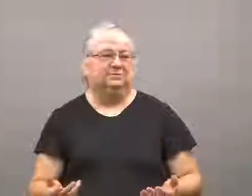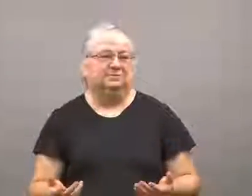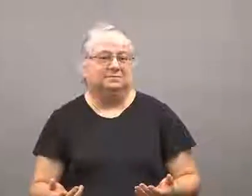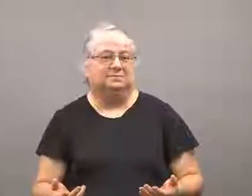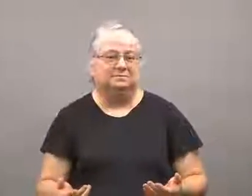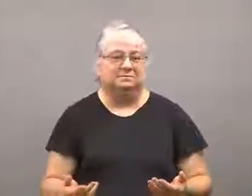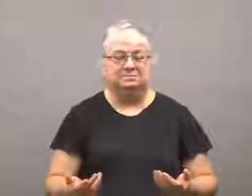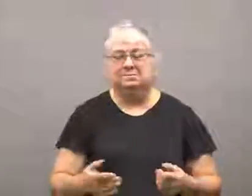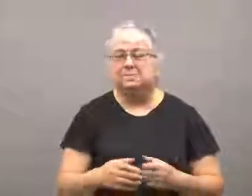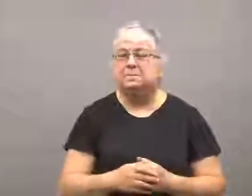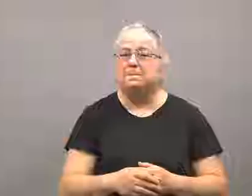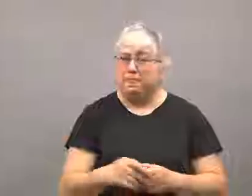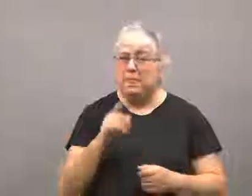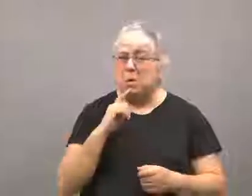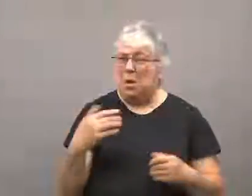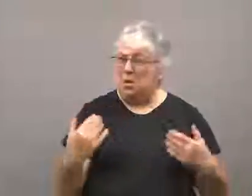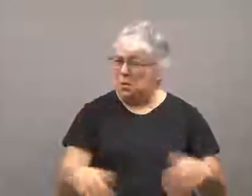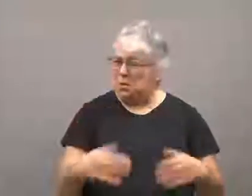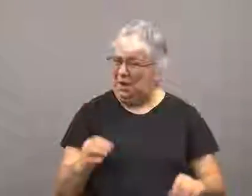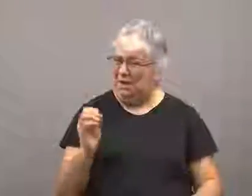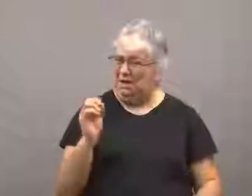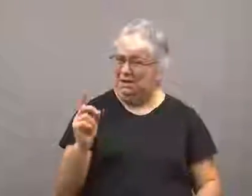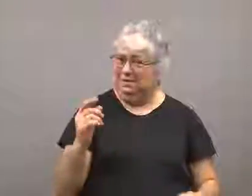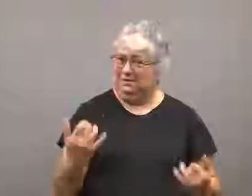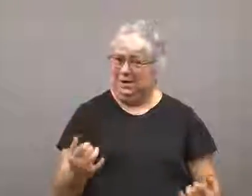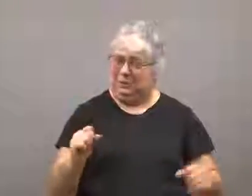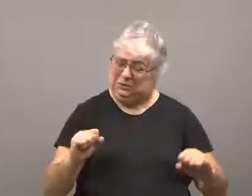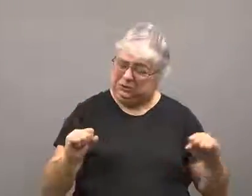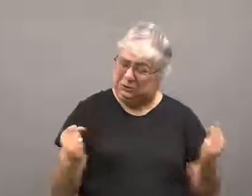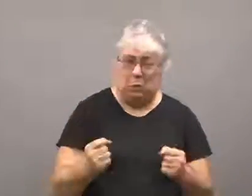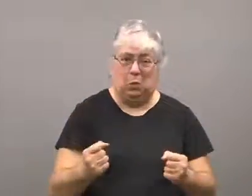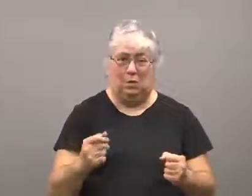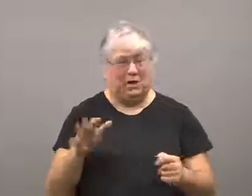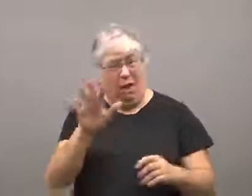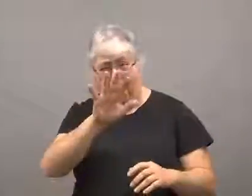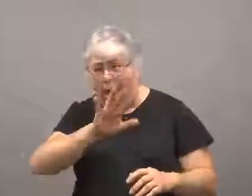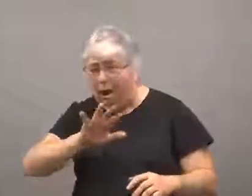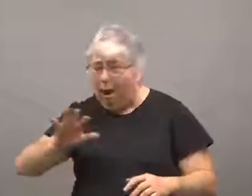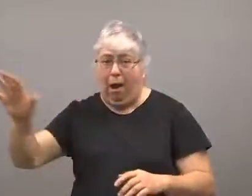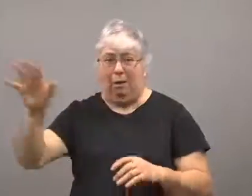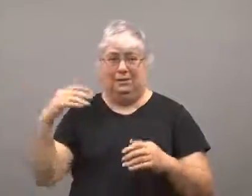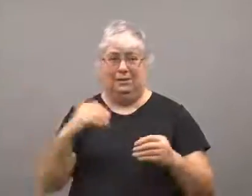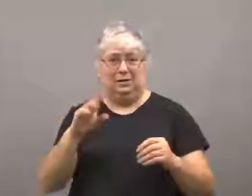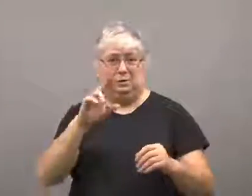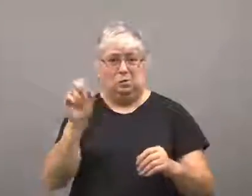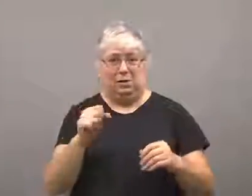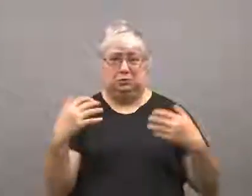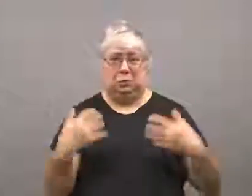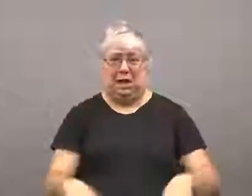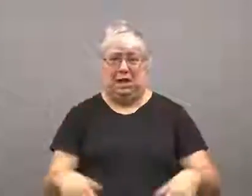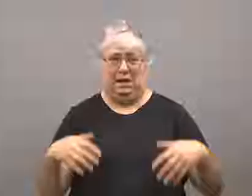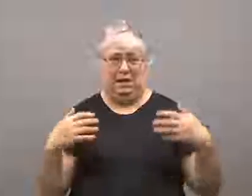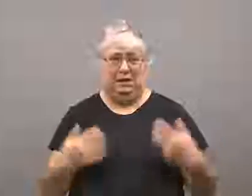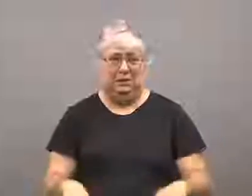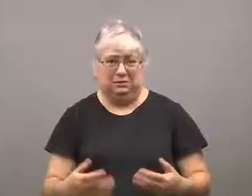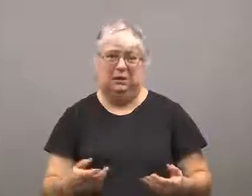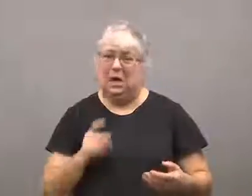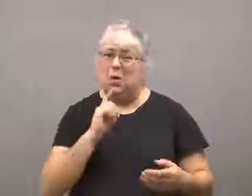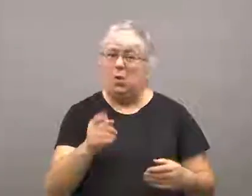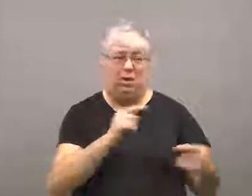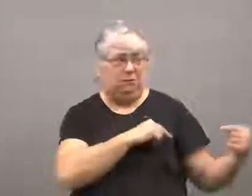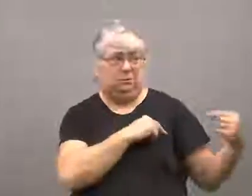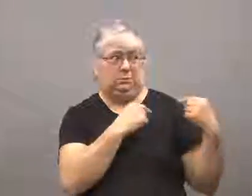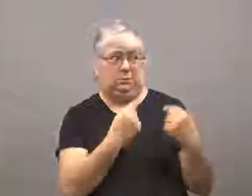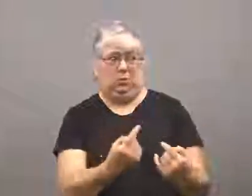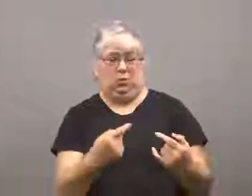It's unusual to be so cold in such a large part of the United States.